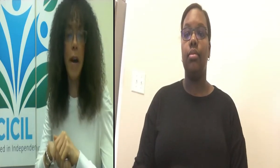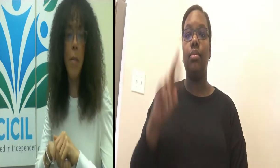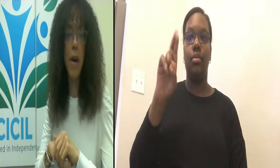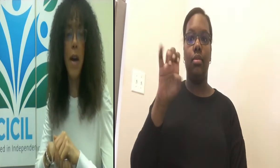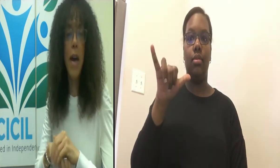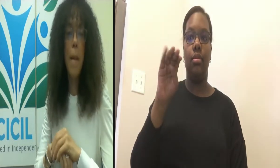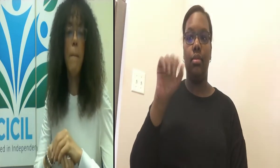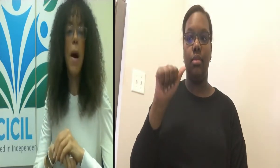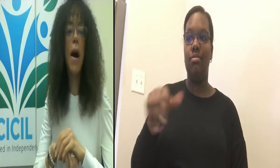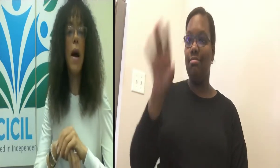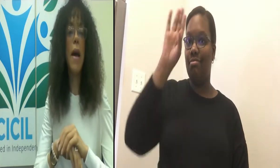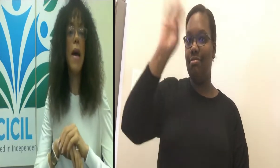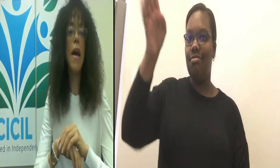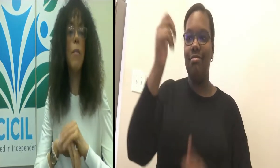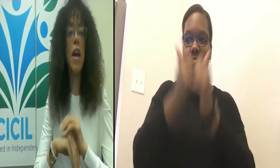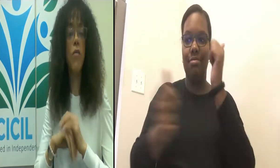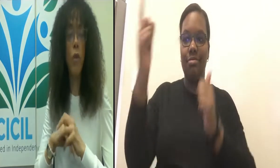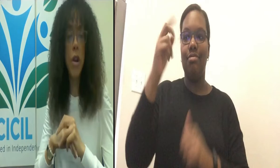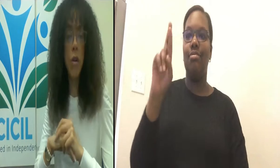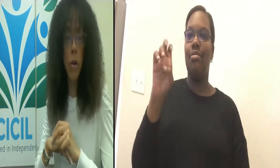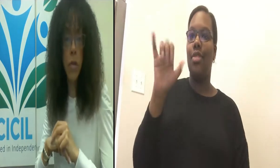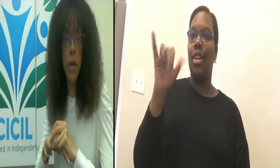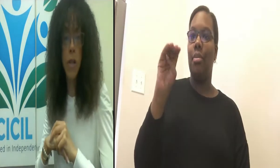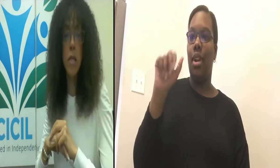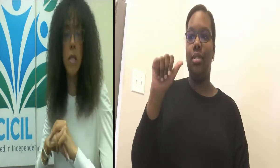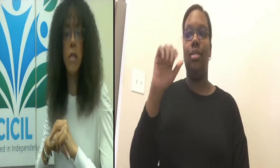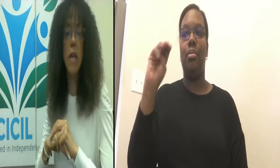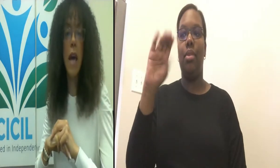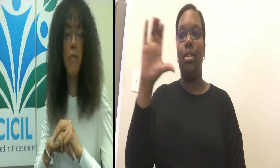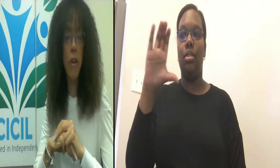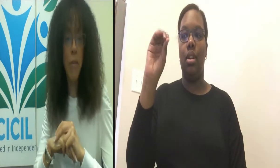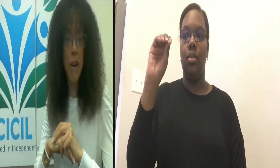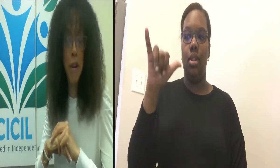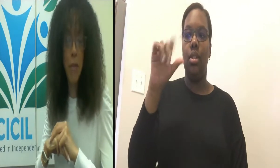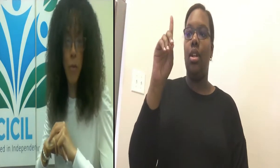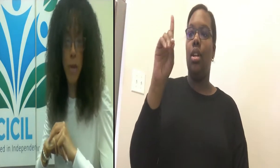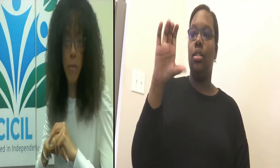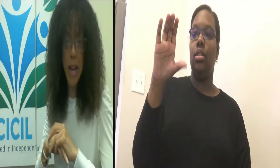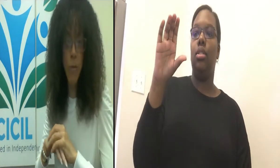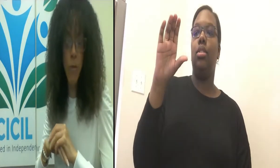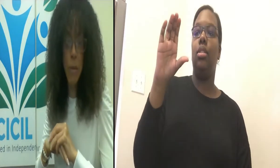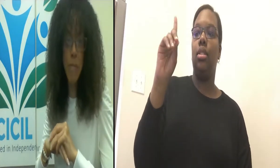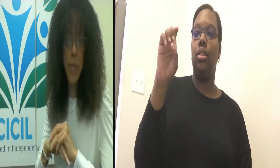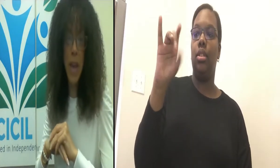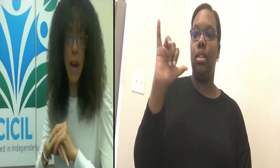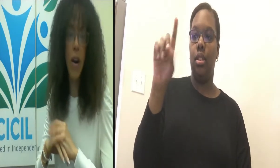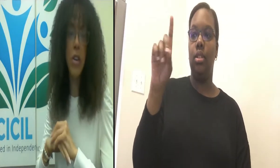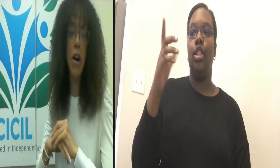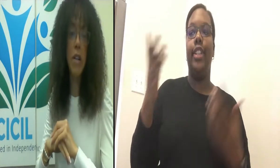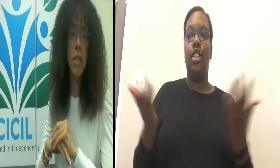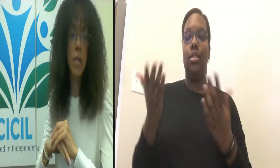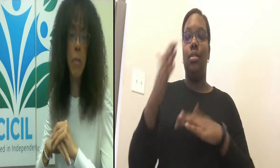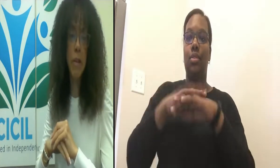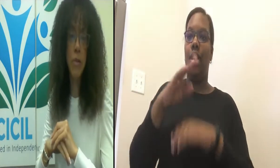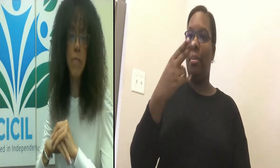I get into that I will offer description of who and what I am. I am a 40 year old